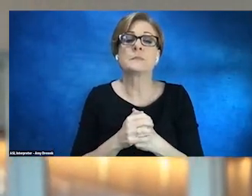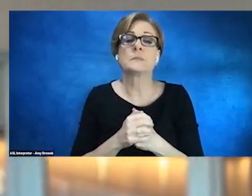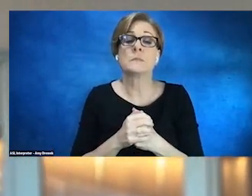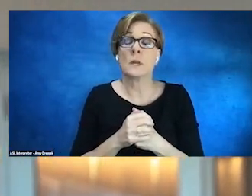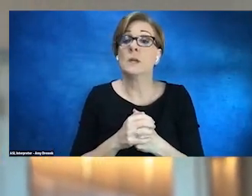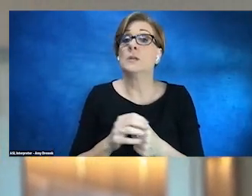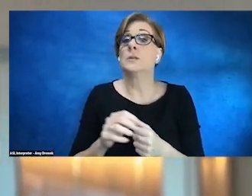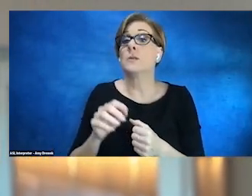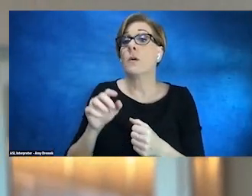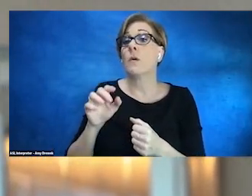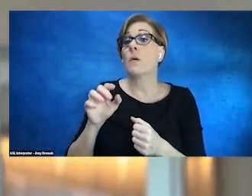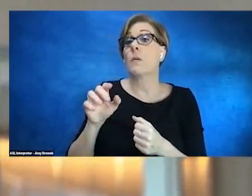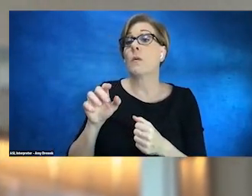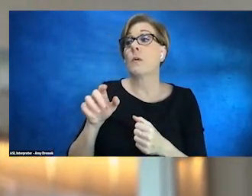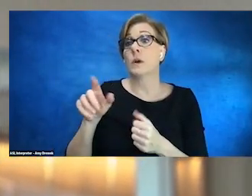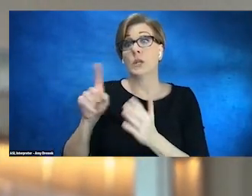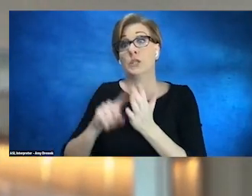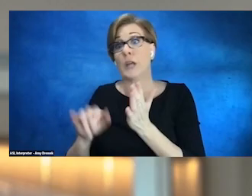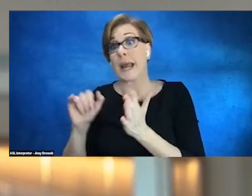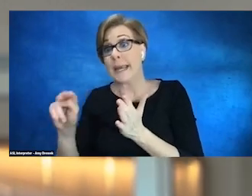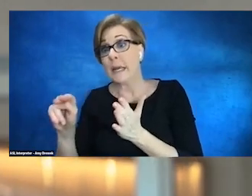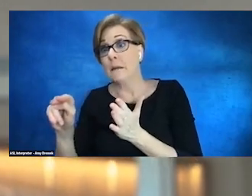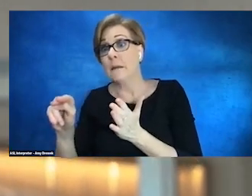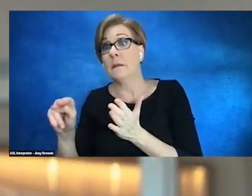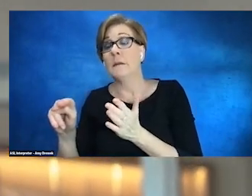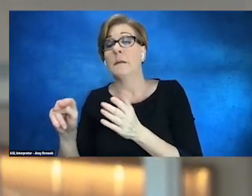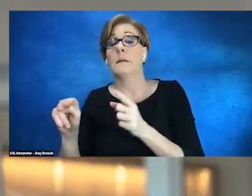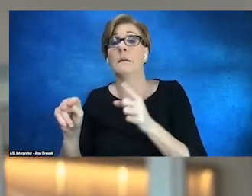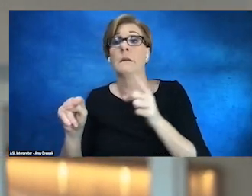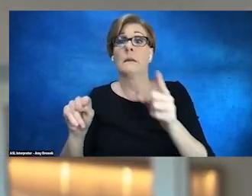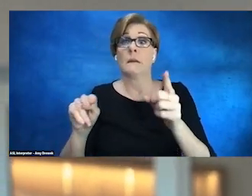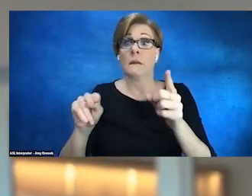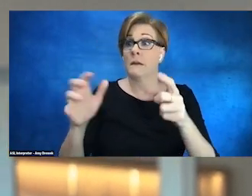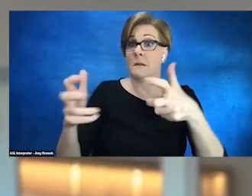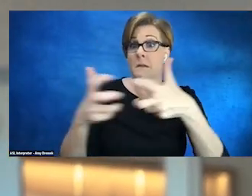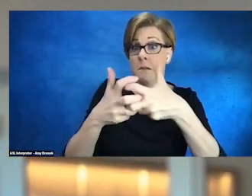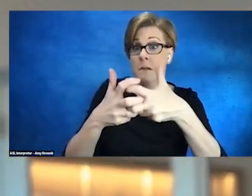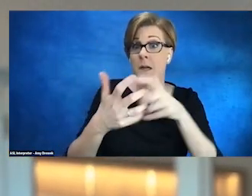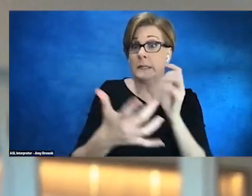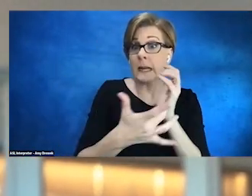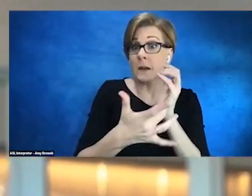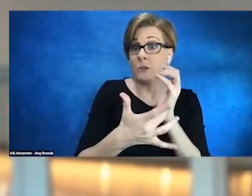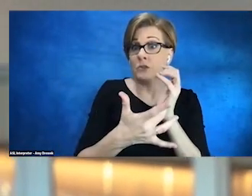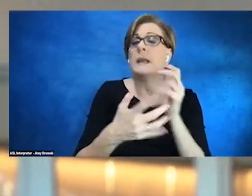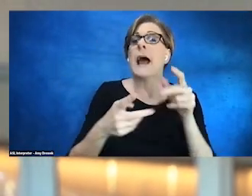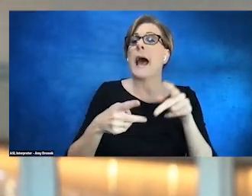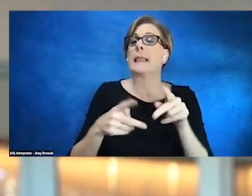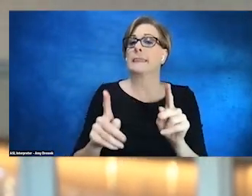and the ballot on demand technology that allows us to create a Vote Center model and one of the